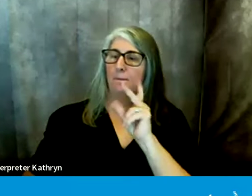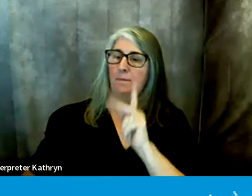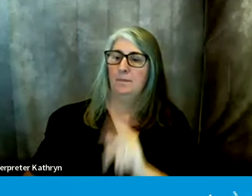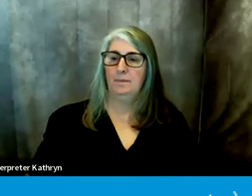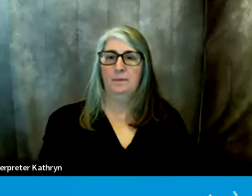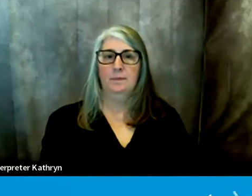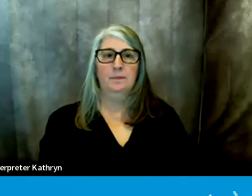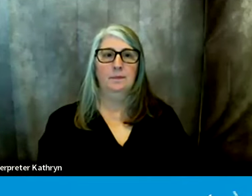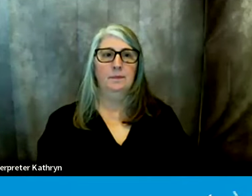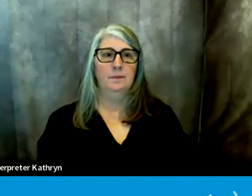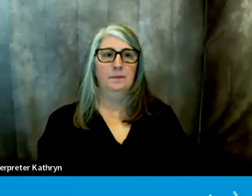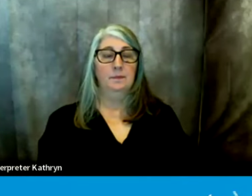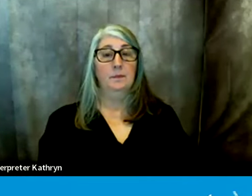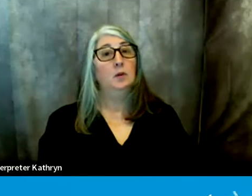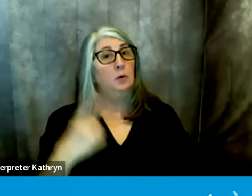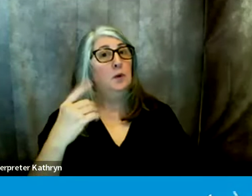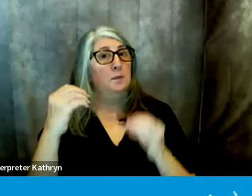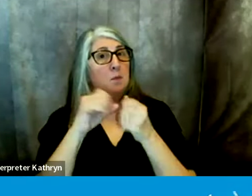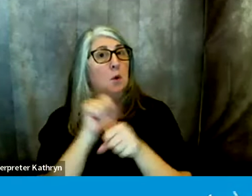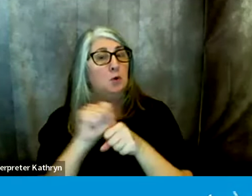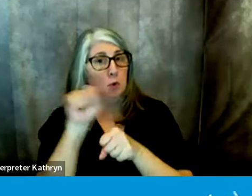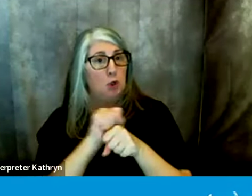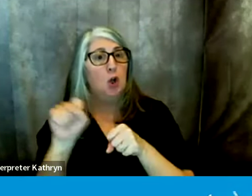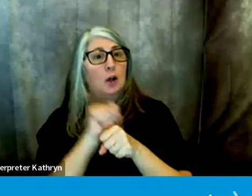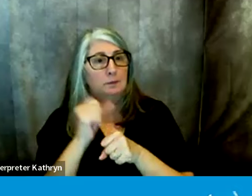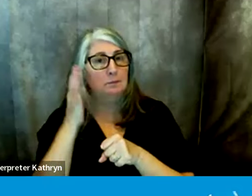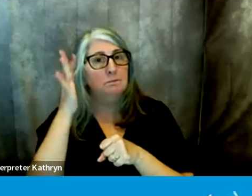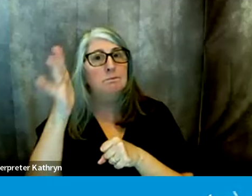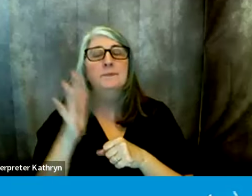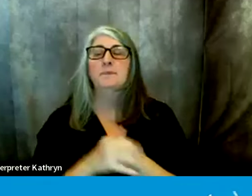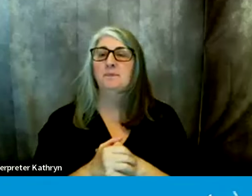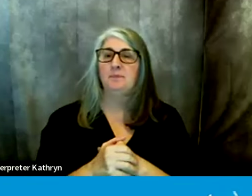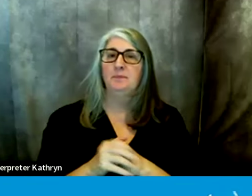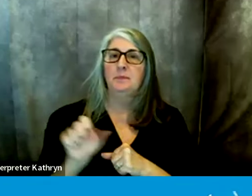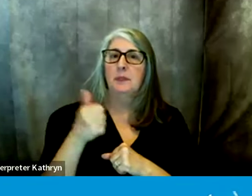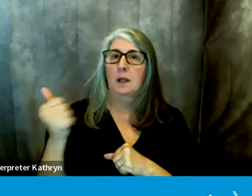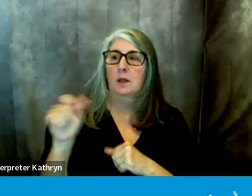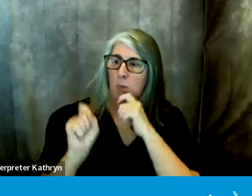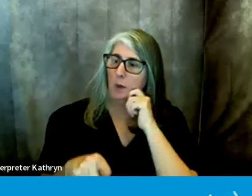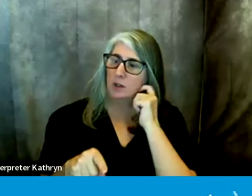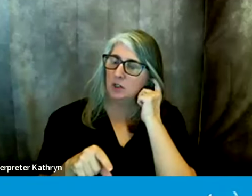So something more to work on. Now here's the question. I think you really have already answered this,